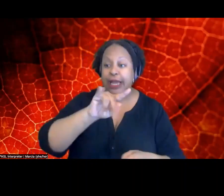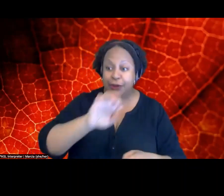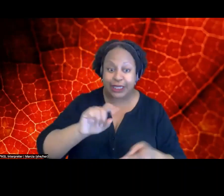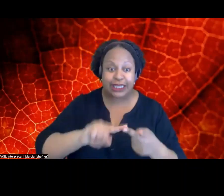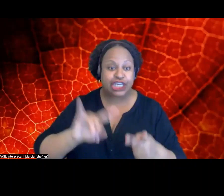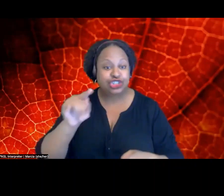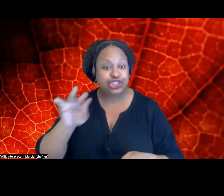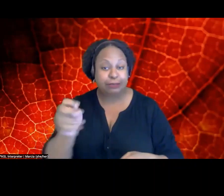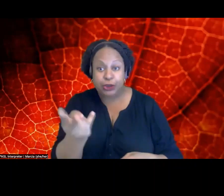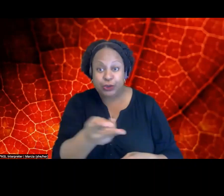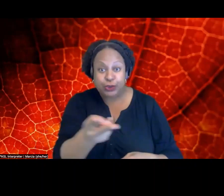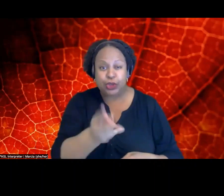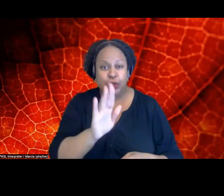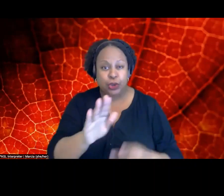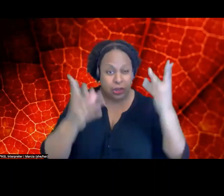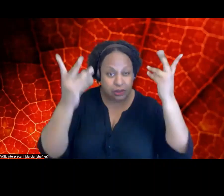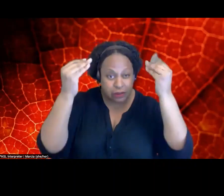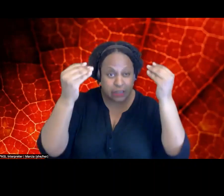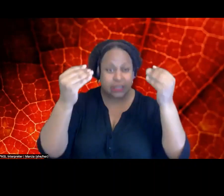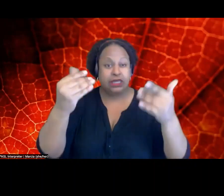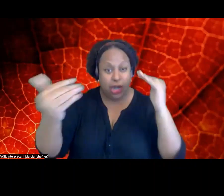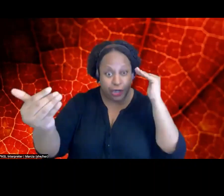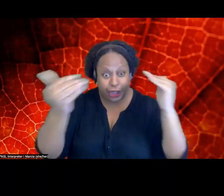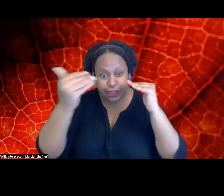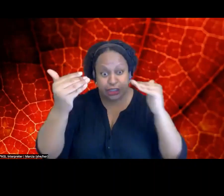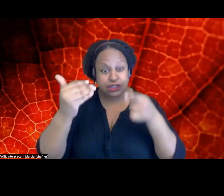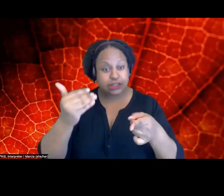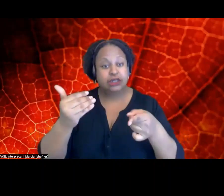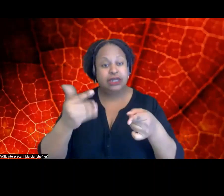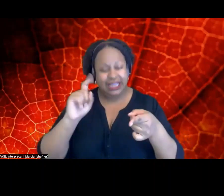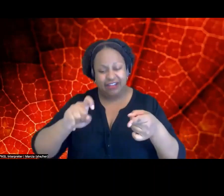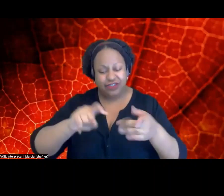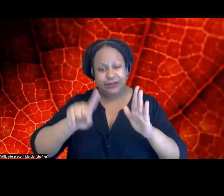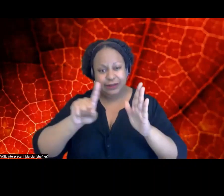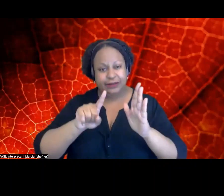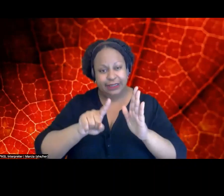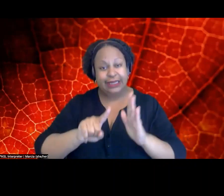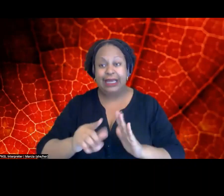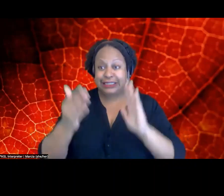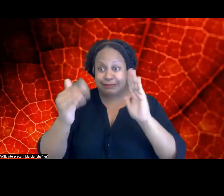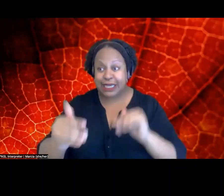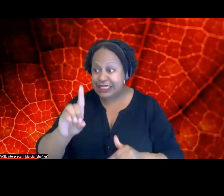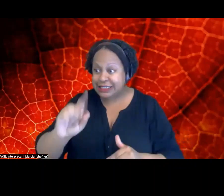They're insight that we need to expect disability to be in the room and respect